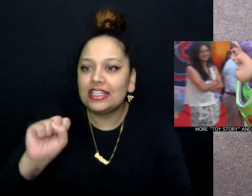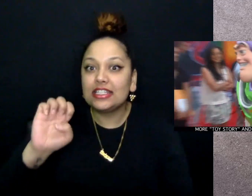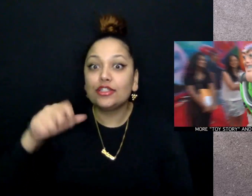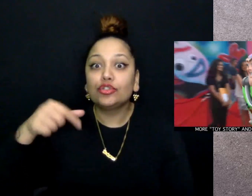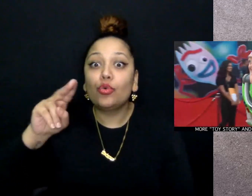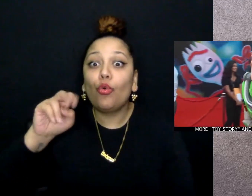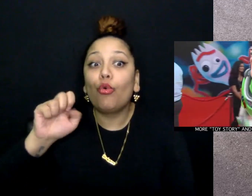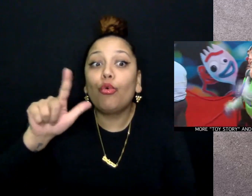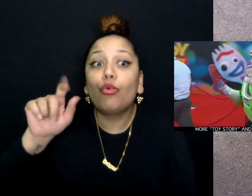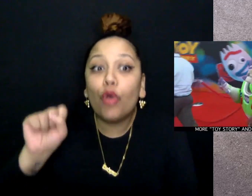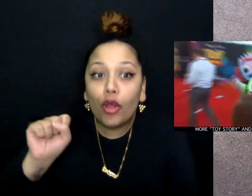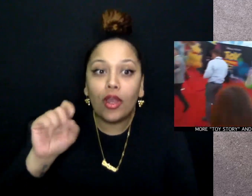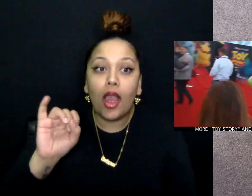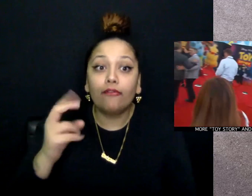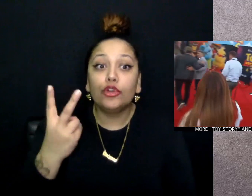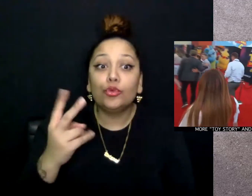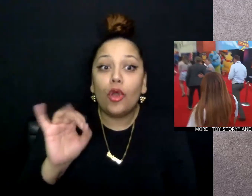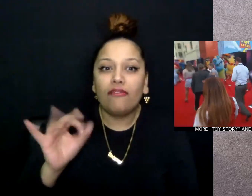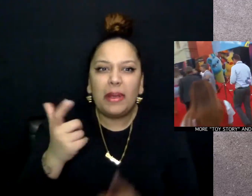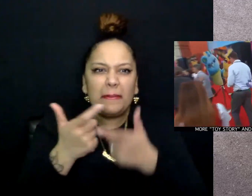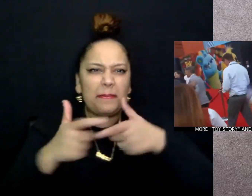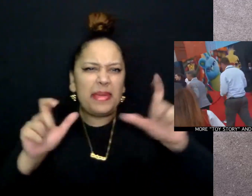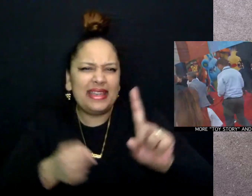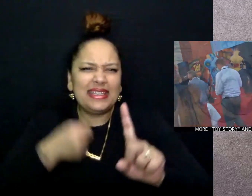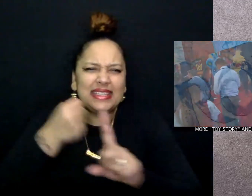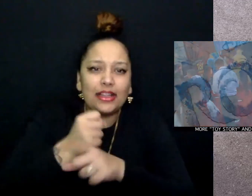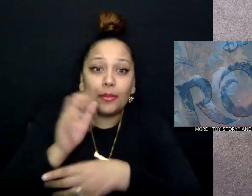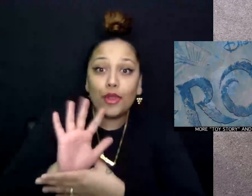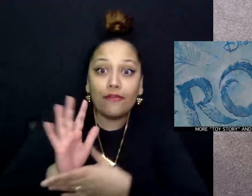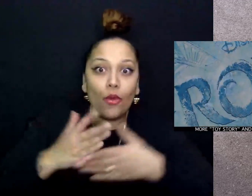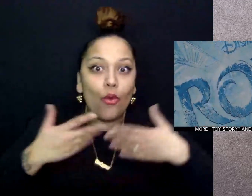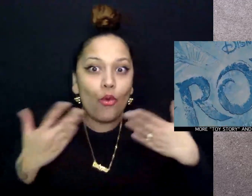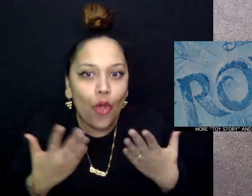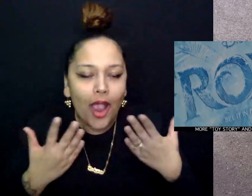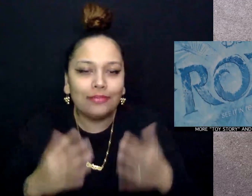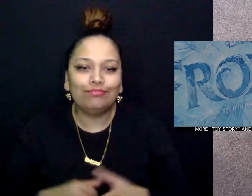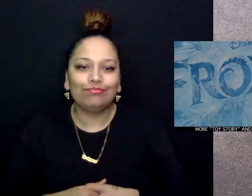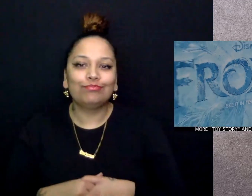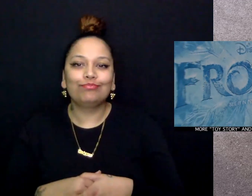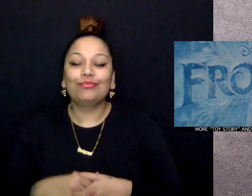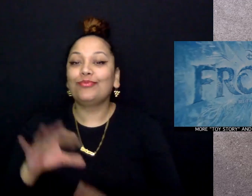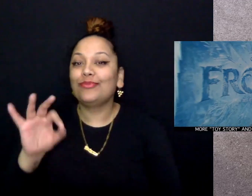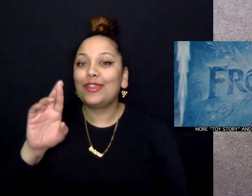of its corporate staff. And tech companies like Amazon and meta